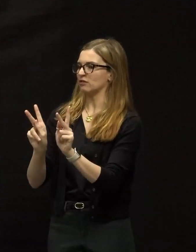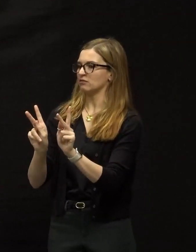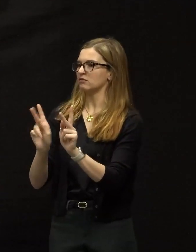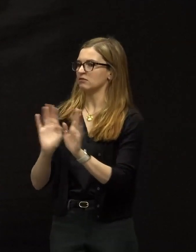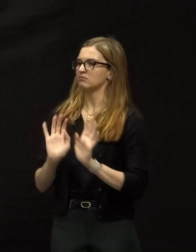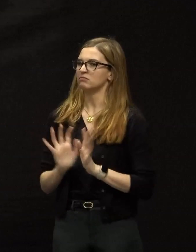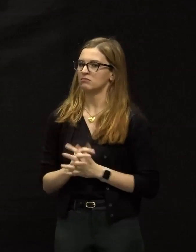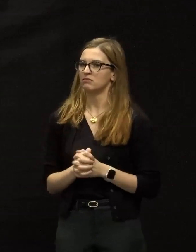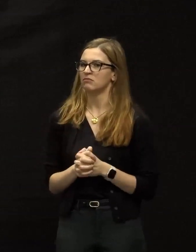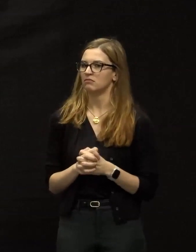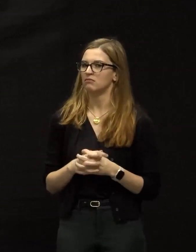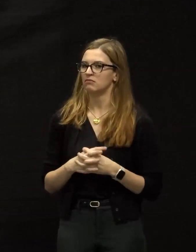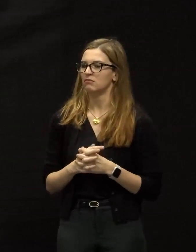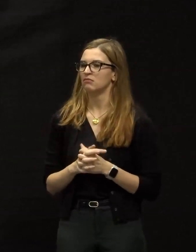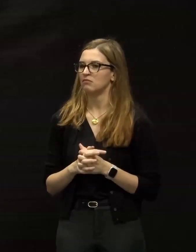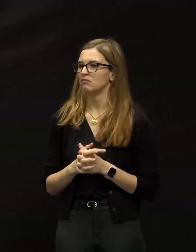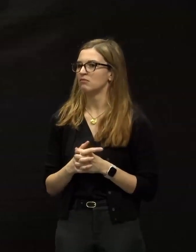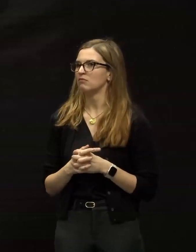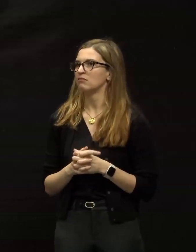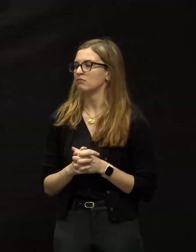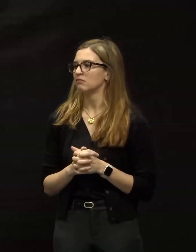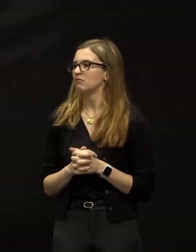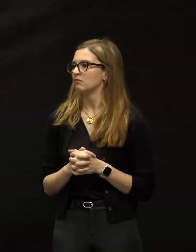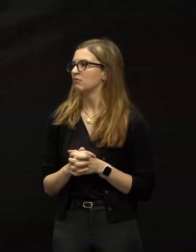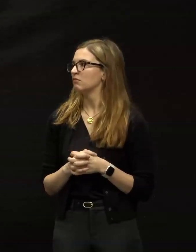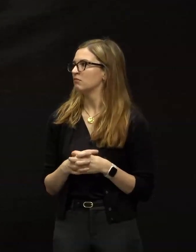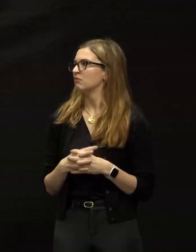you have to request permission to access that one.